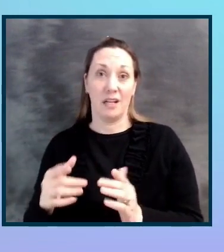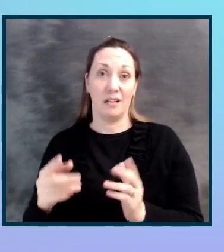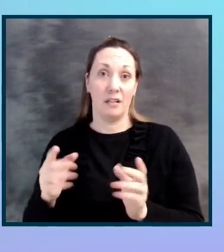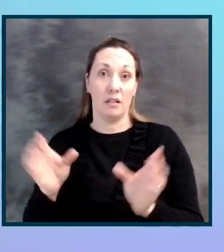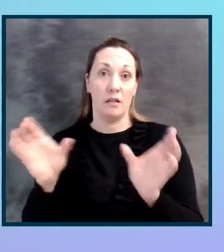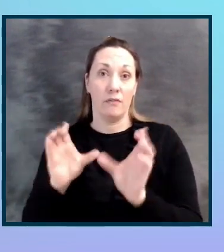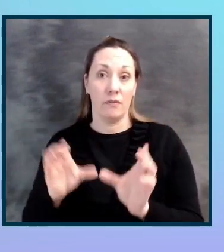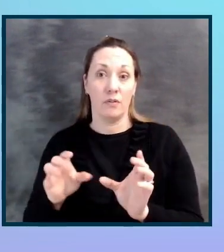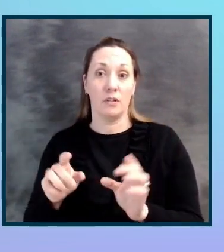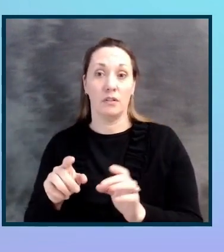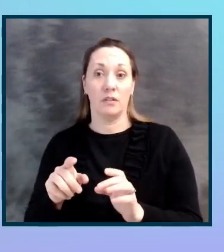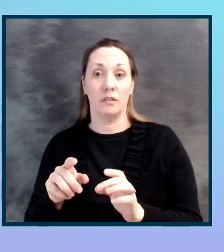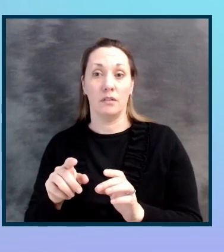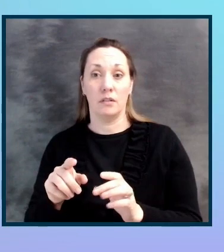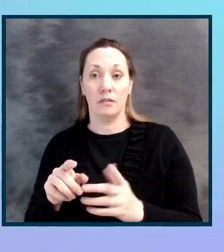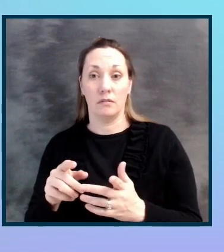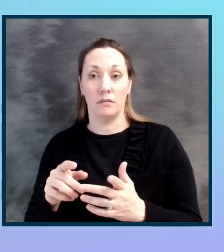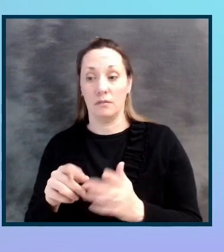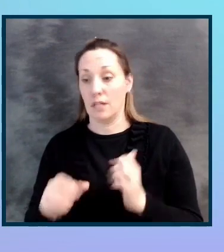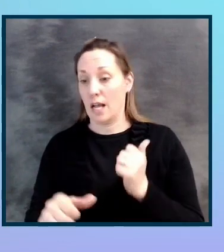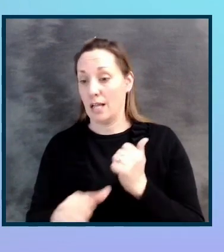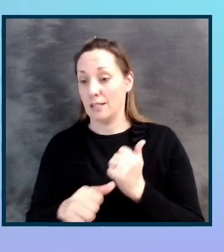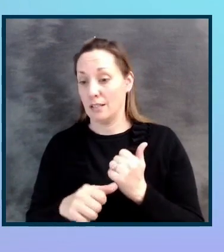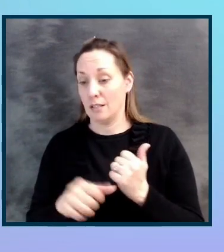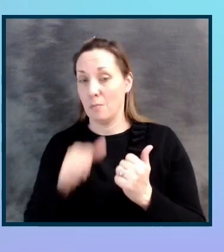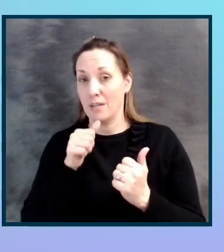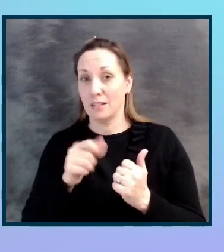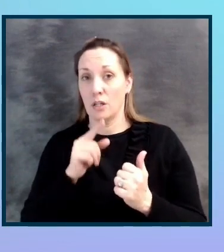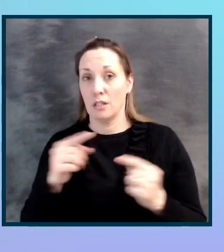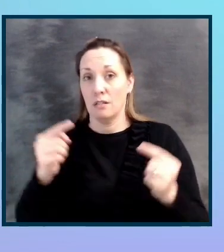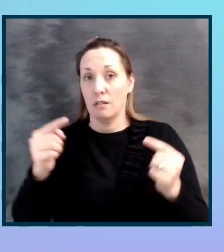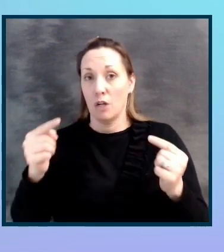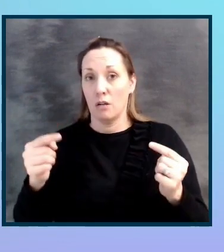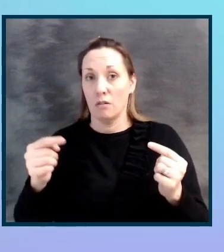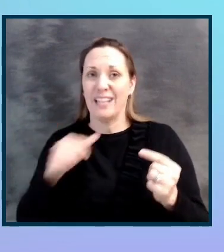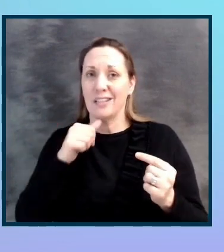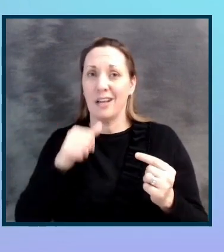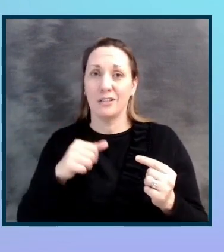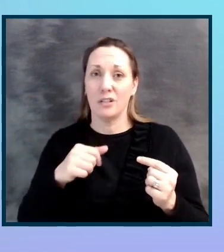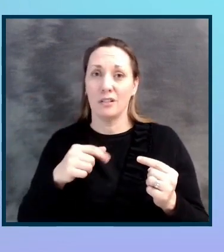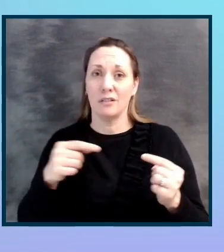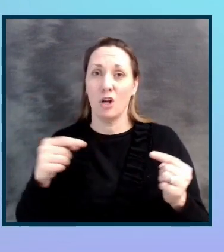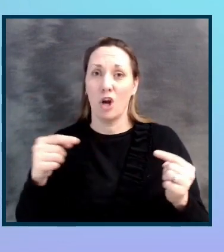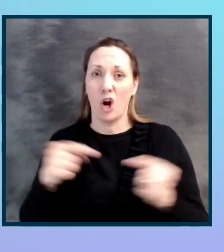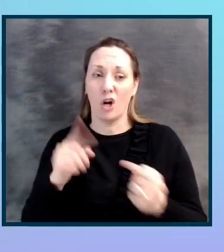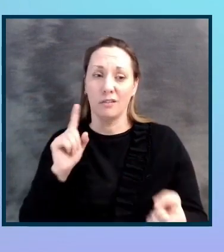assistant, but it doesn't necessarily hurt or help. It will help you if you're looking for an accessibility